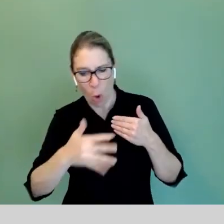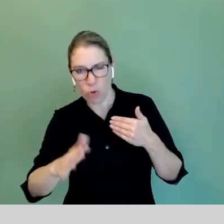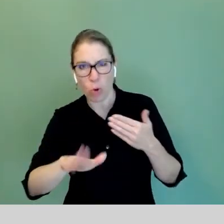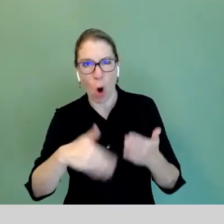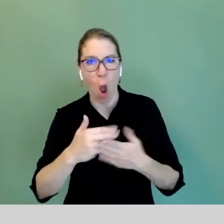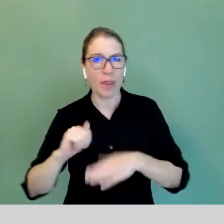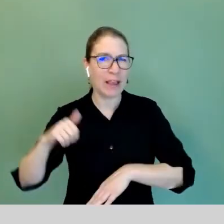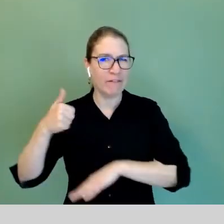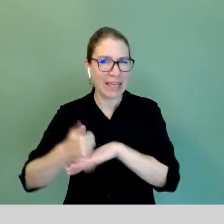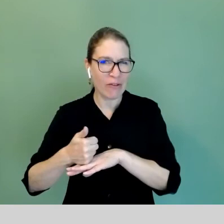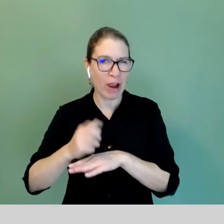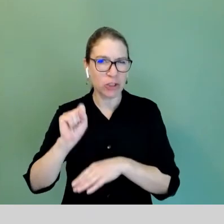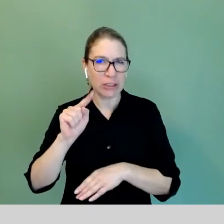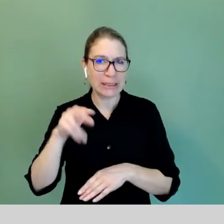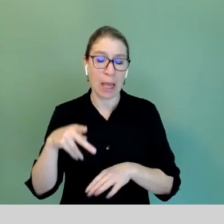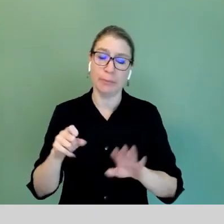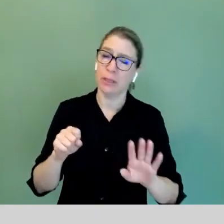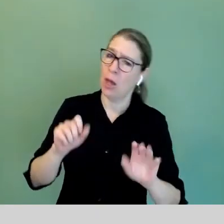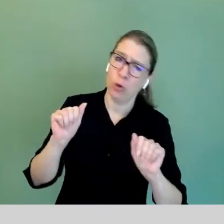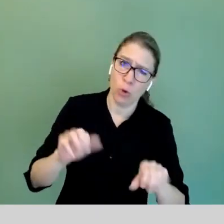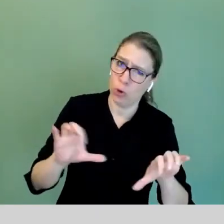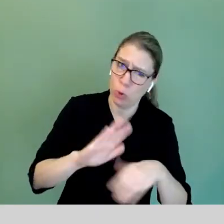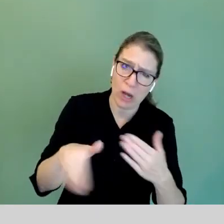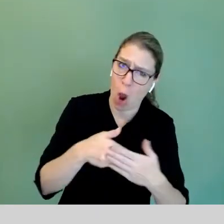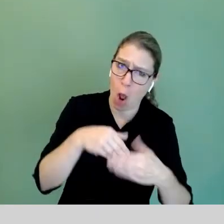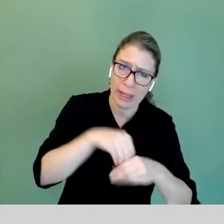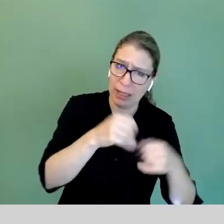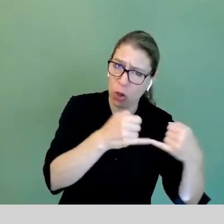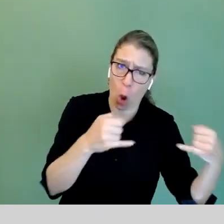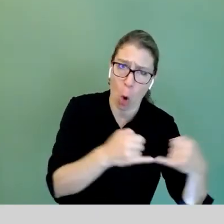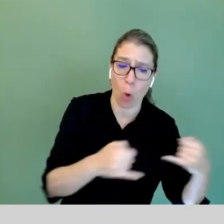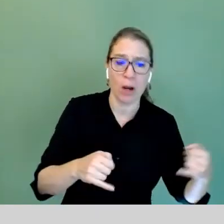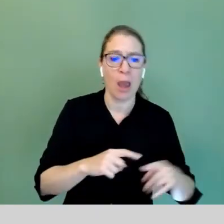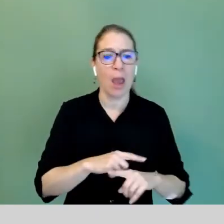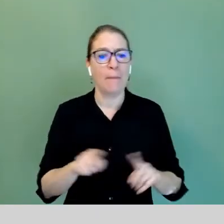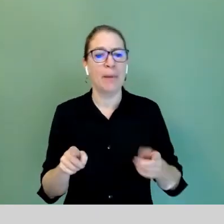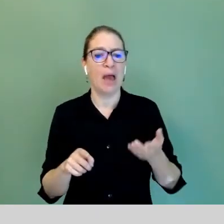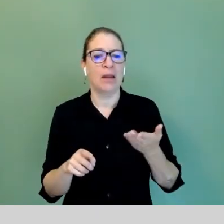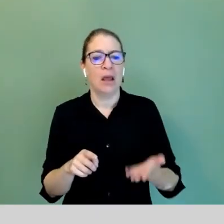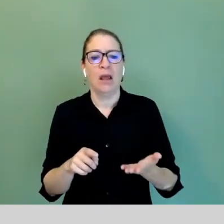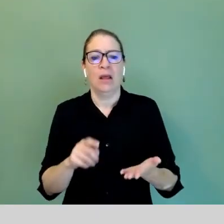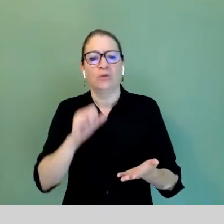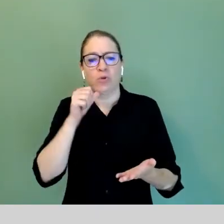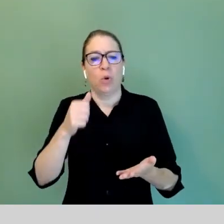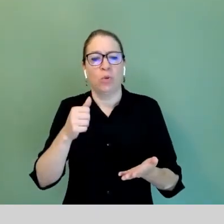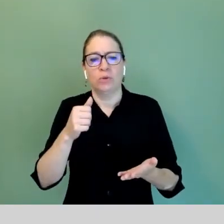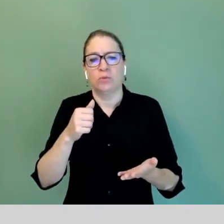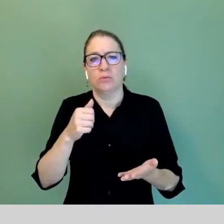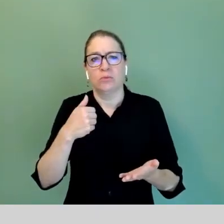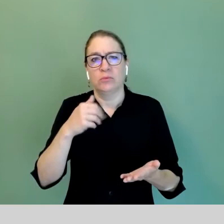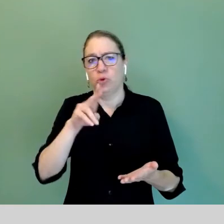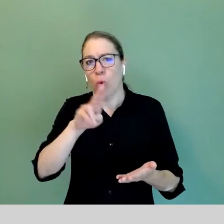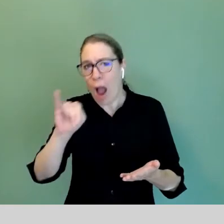you could totally do all this in code. This is just in absence of UI, in absence of a web app,